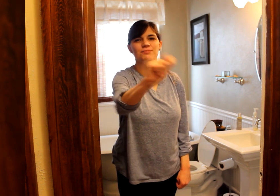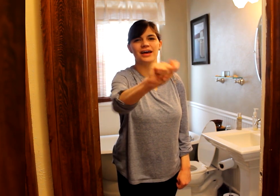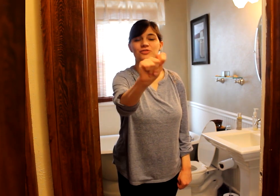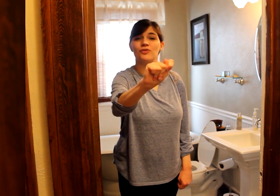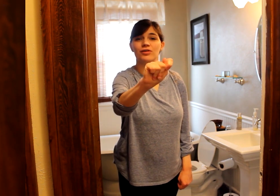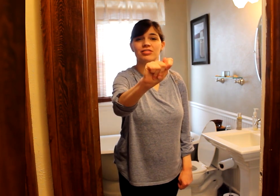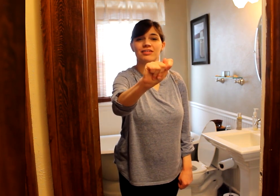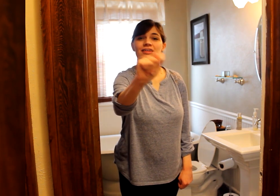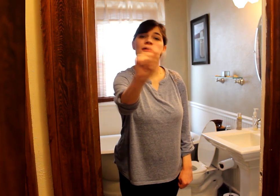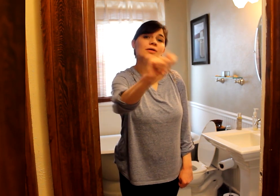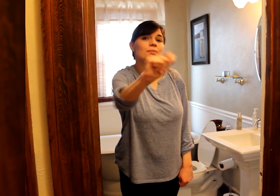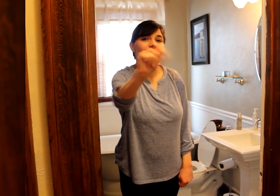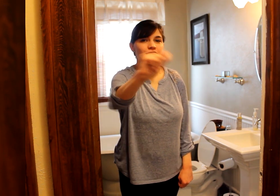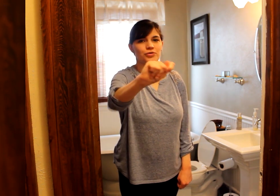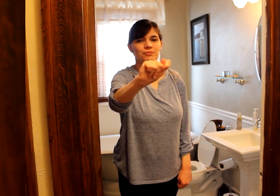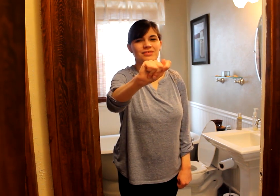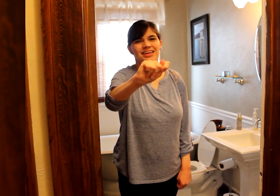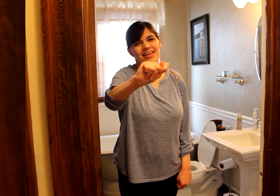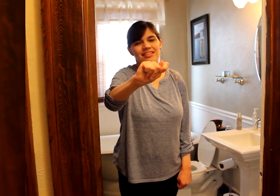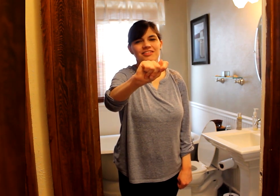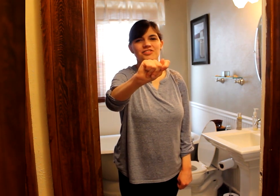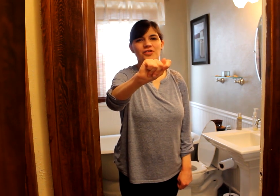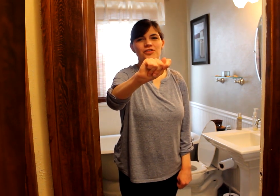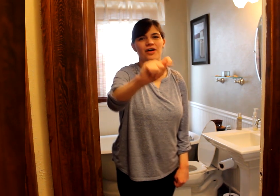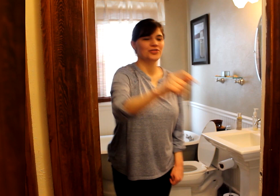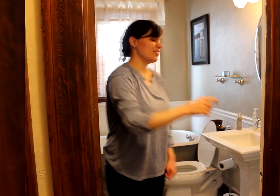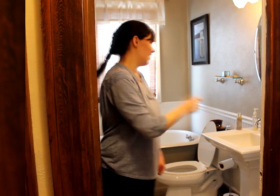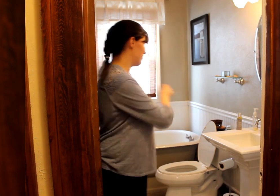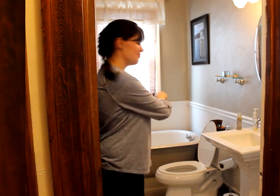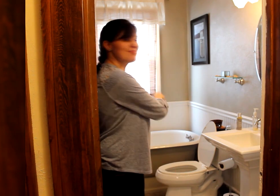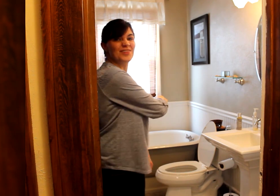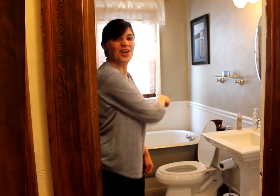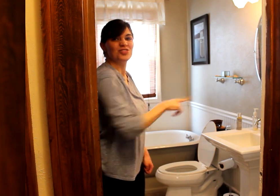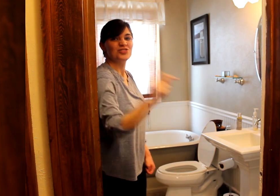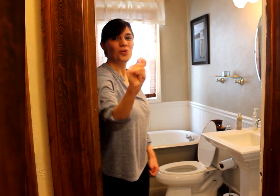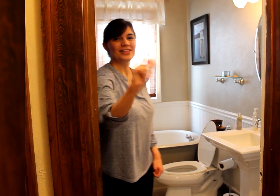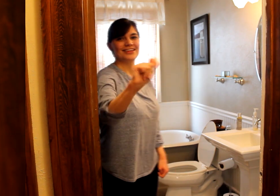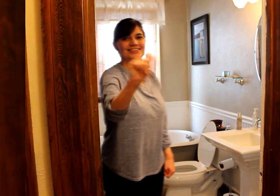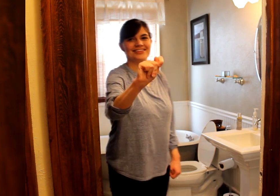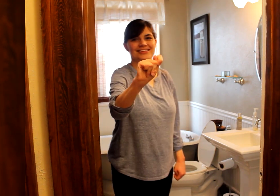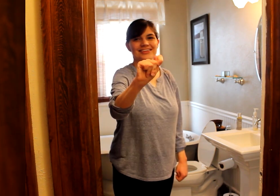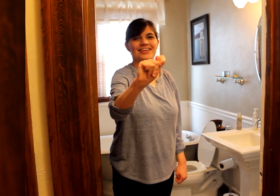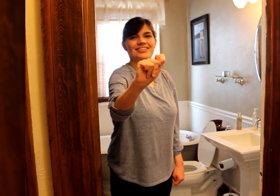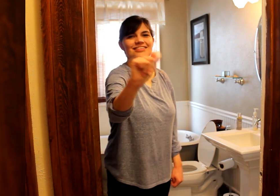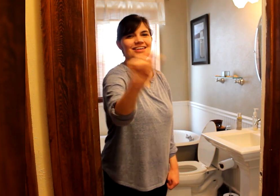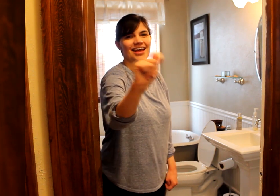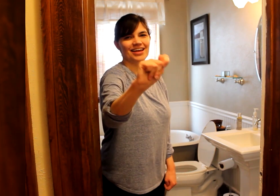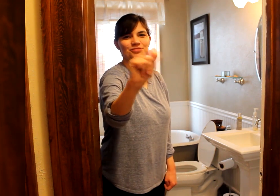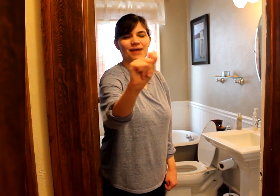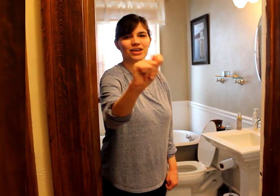it back and forth: bathroom. This is also how you say toilet: the T-hand back and